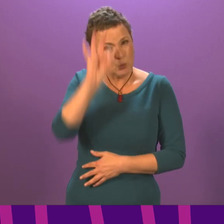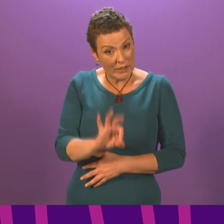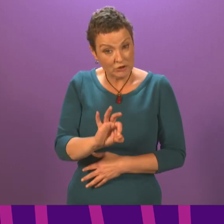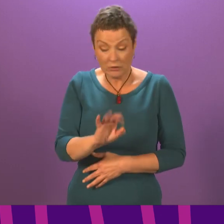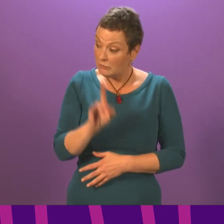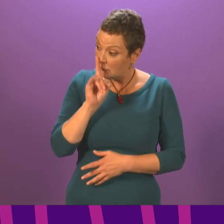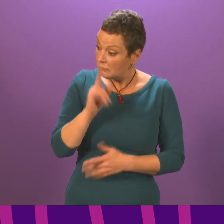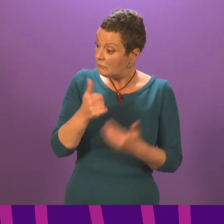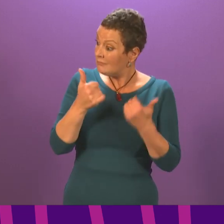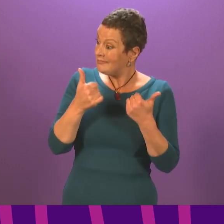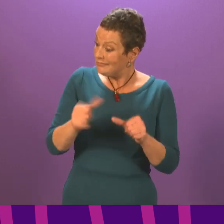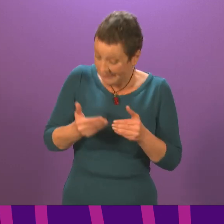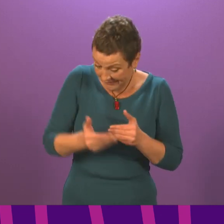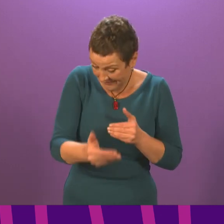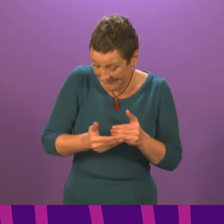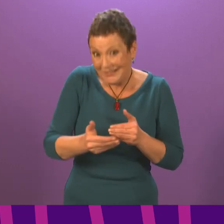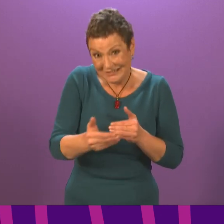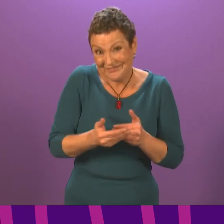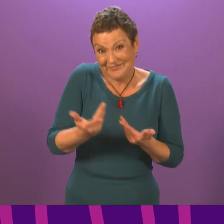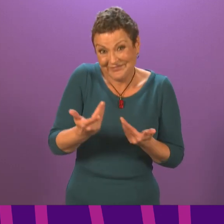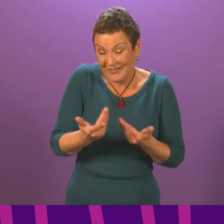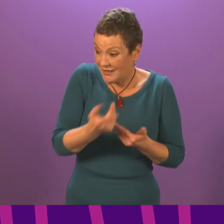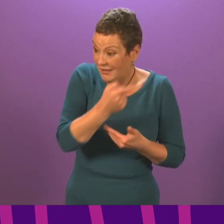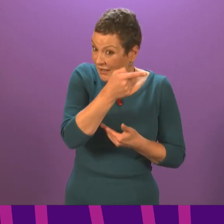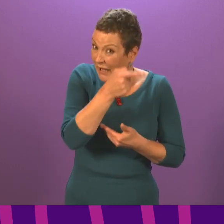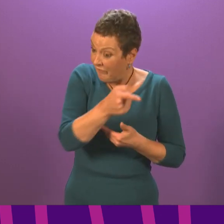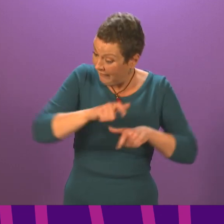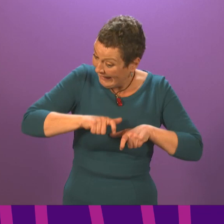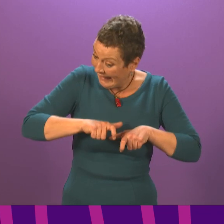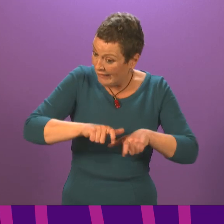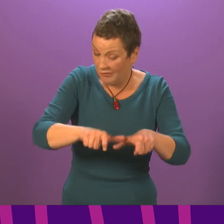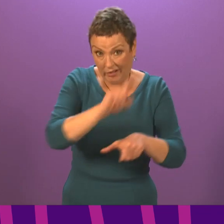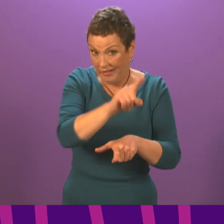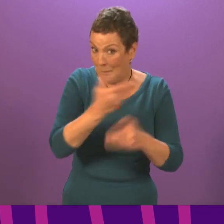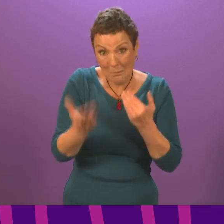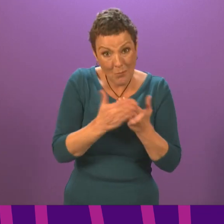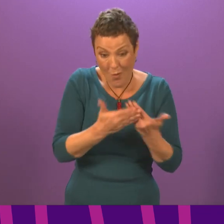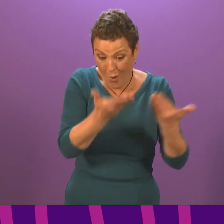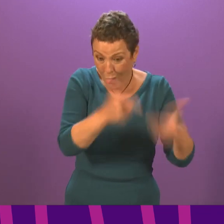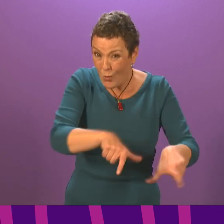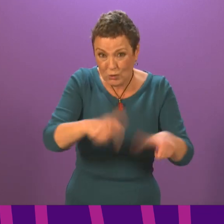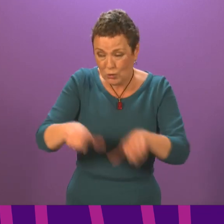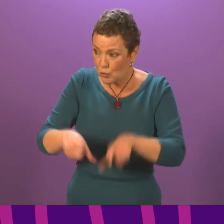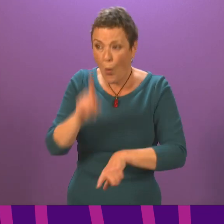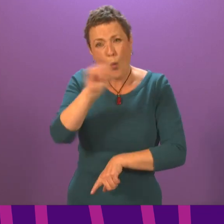parents over the last hurdle, to ensure that such essential infrastructure for our economic